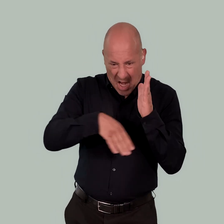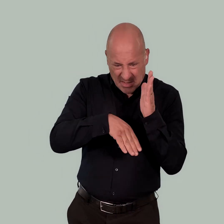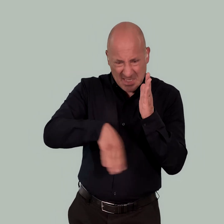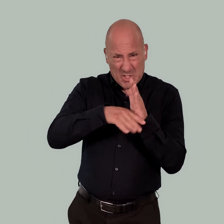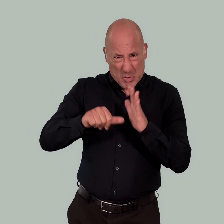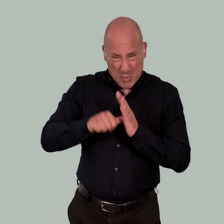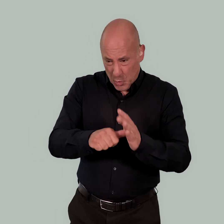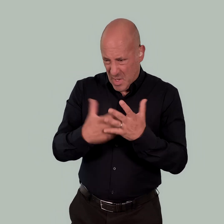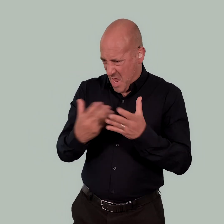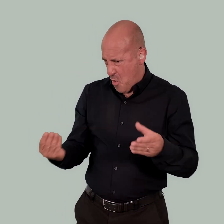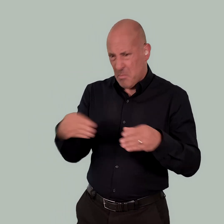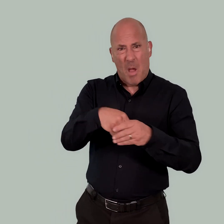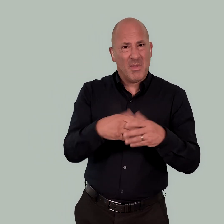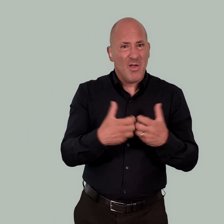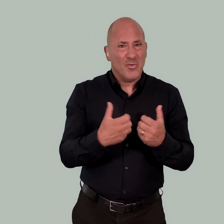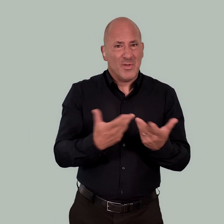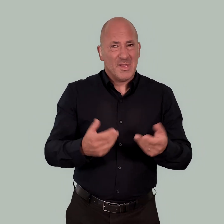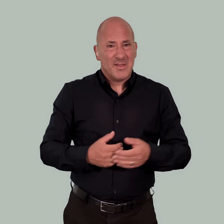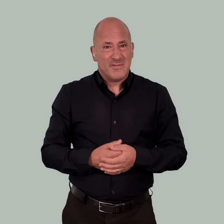and whose career ladders have become harder to ascend.